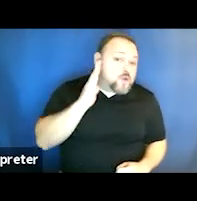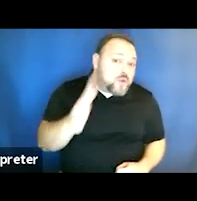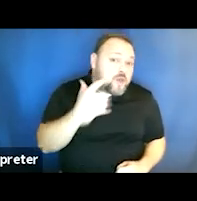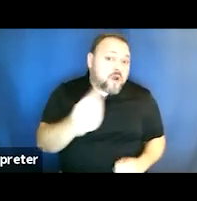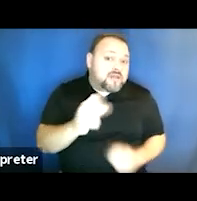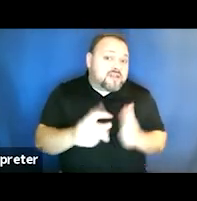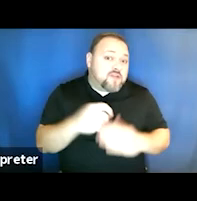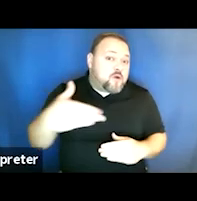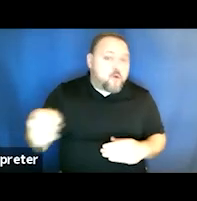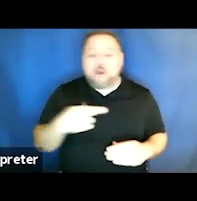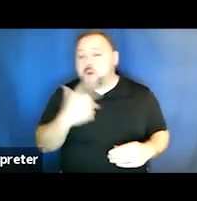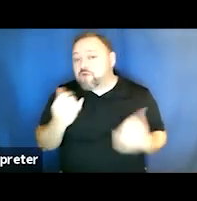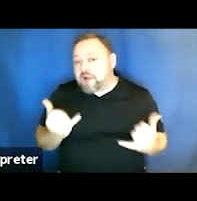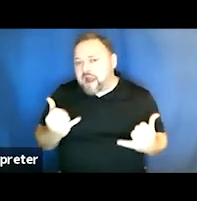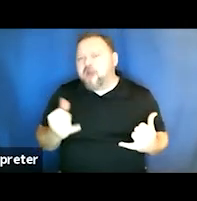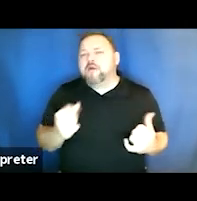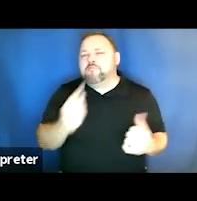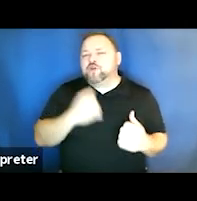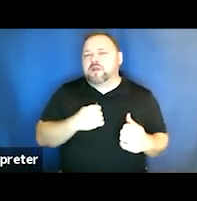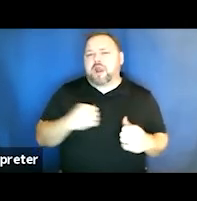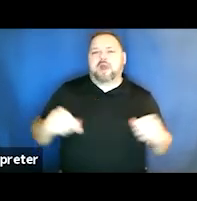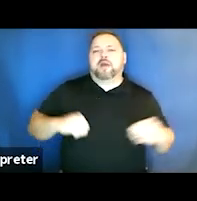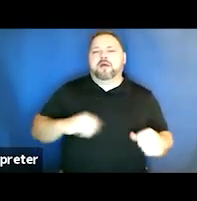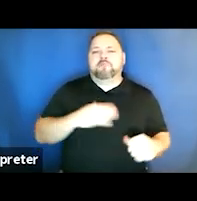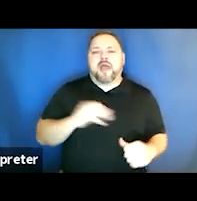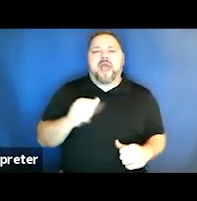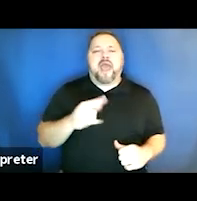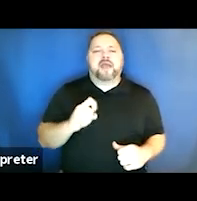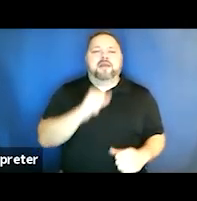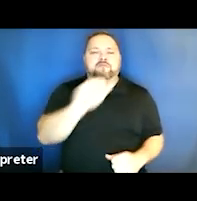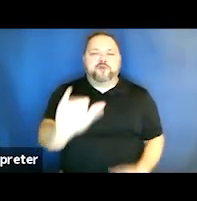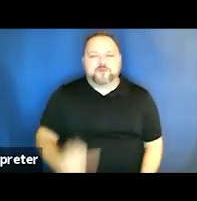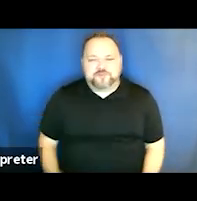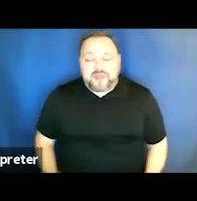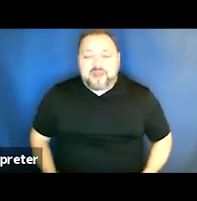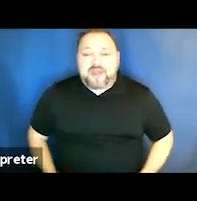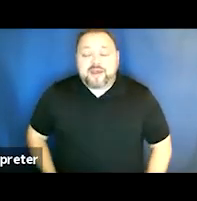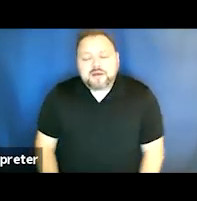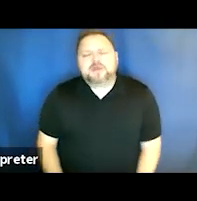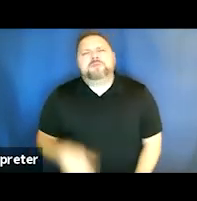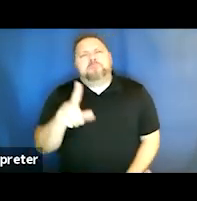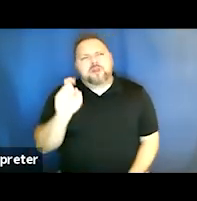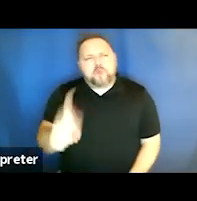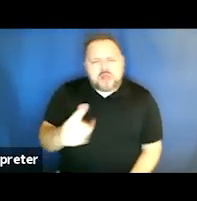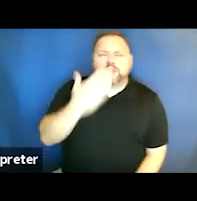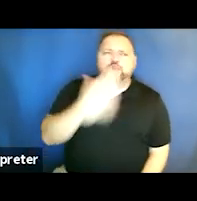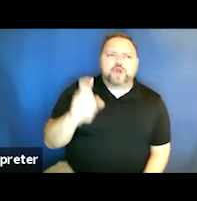or currently watching this that I show up my AGI love as well. The question is a good one.